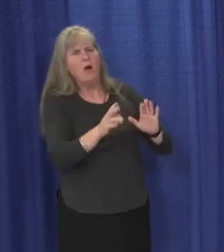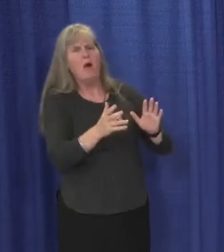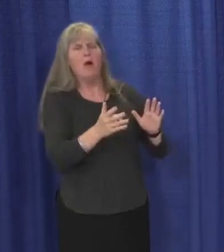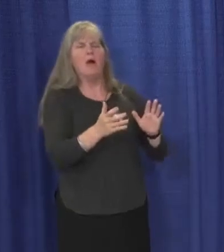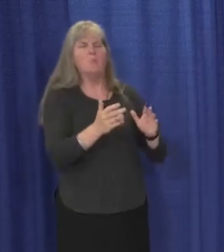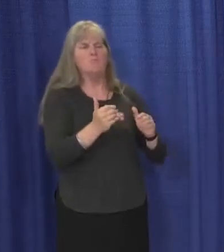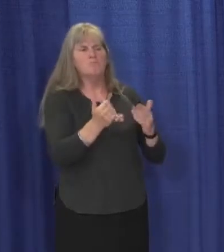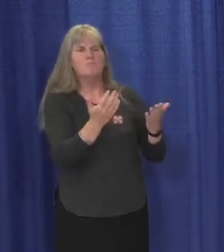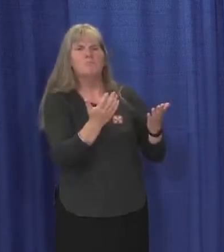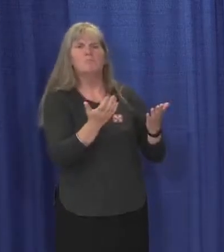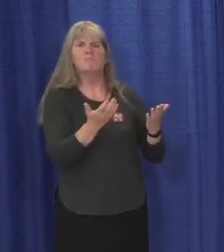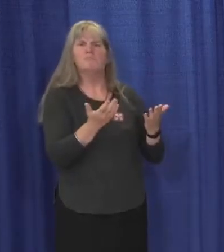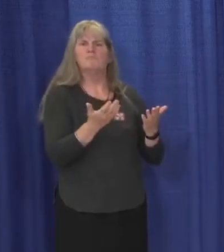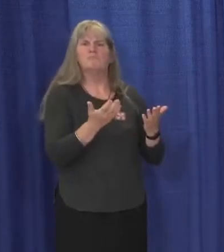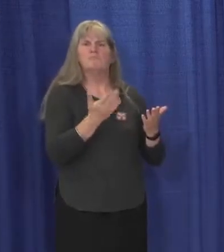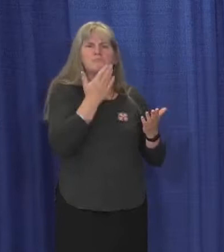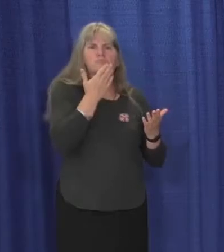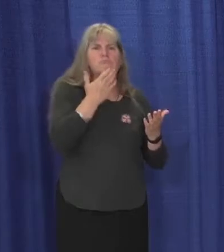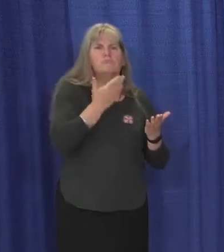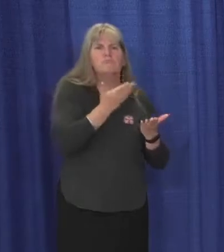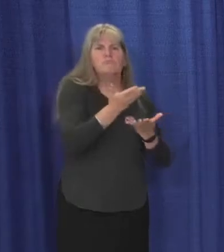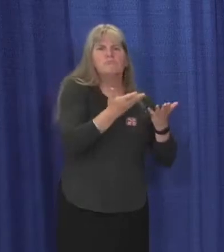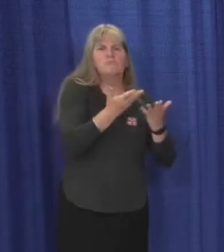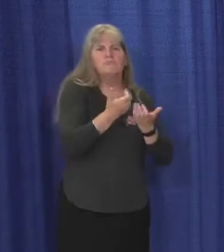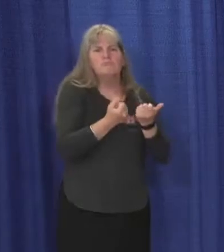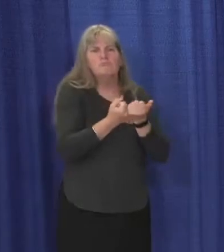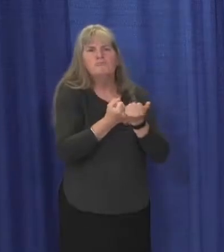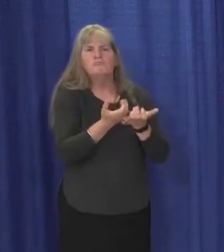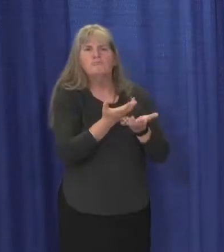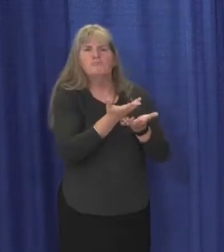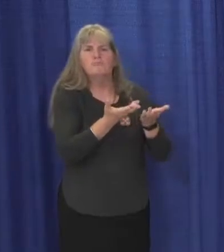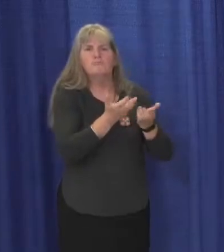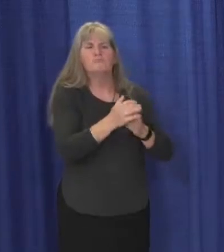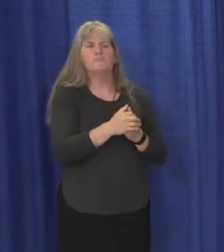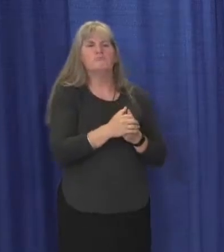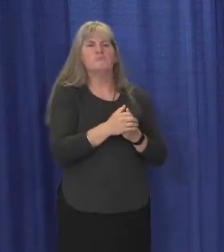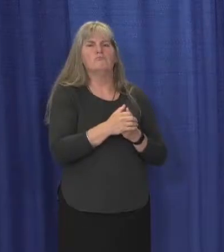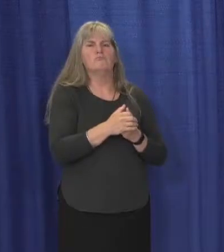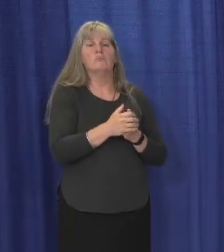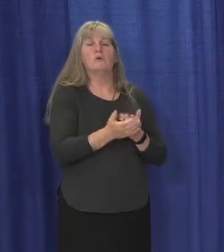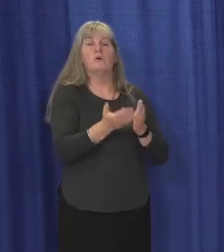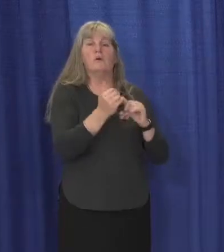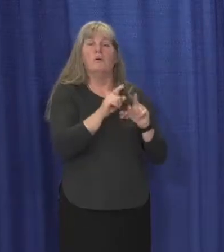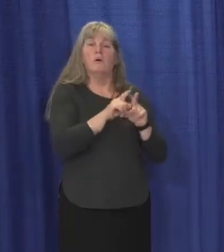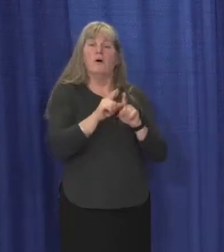keep people calm and keep them providing the supports they need.